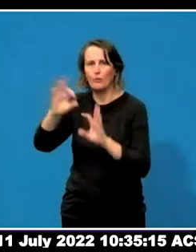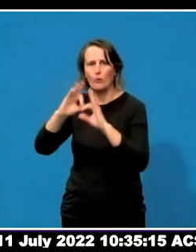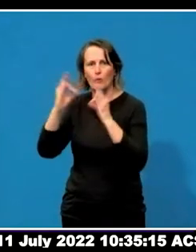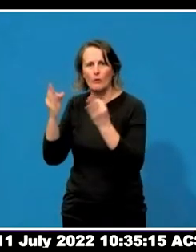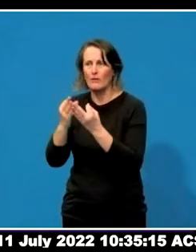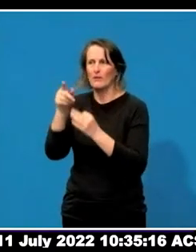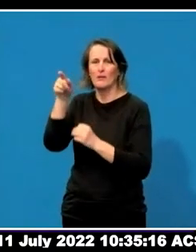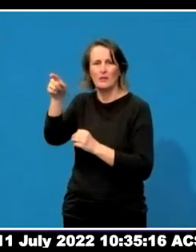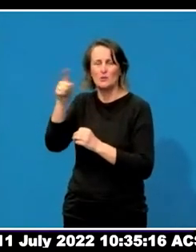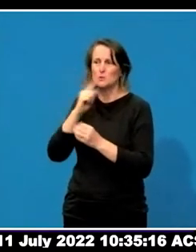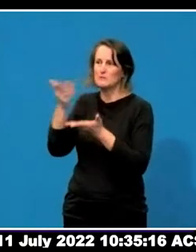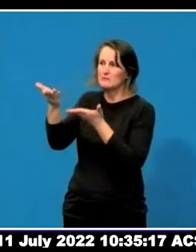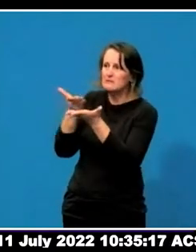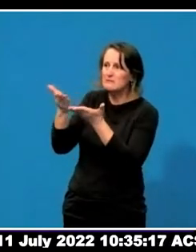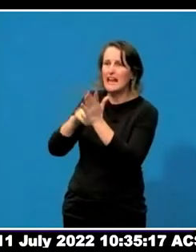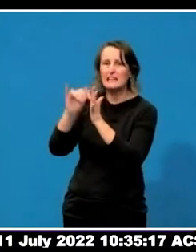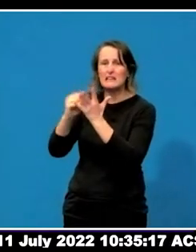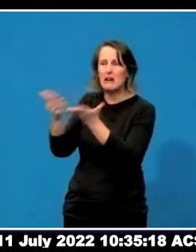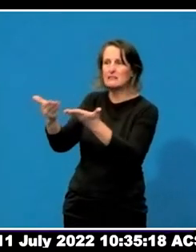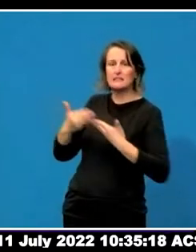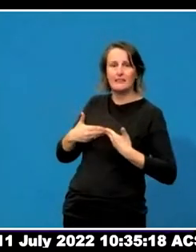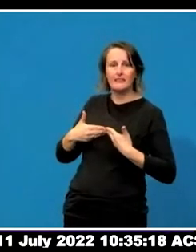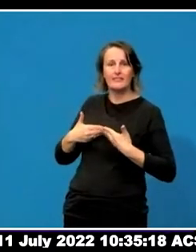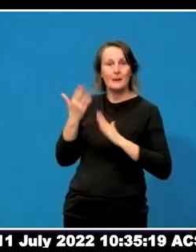and little or no support is given for visits to country and community.